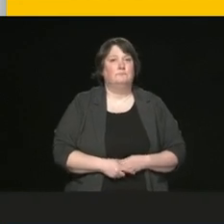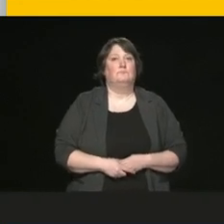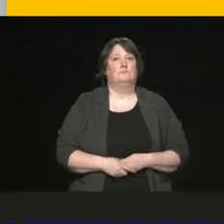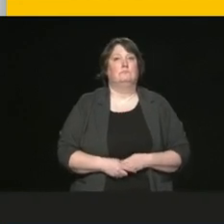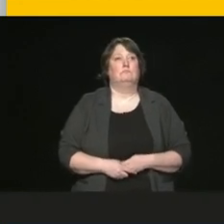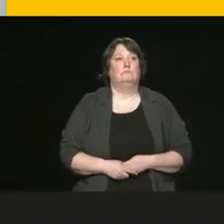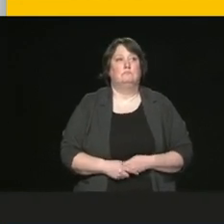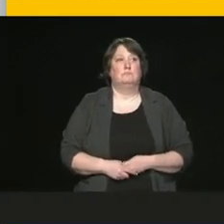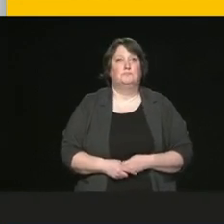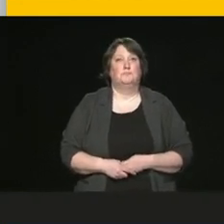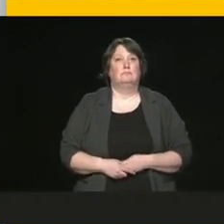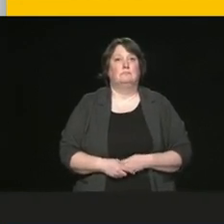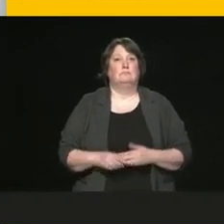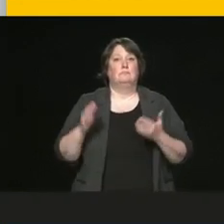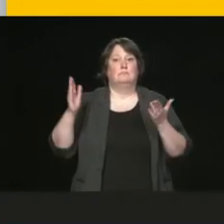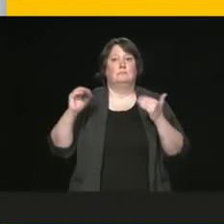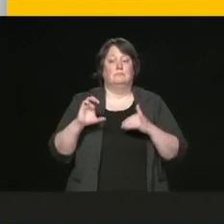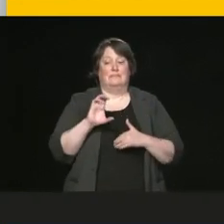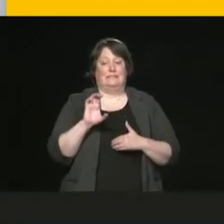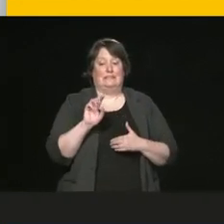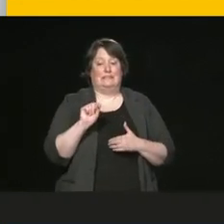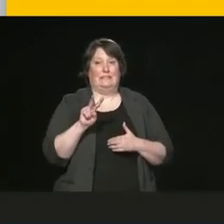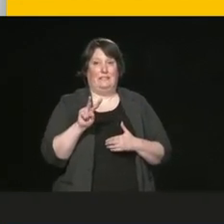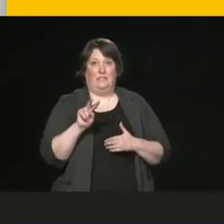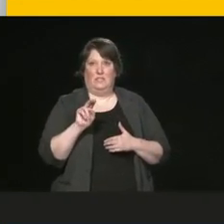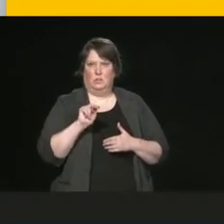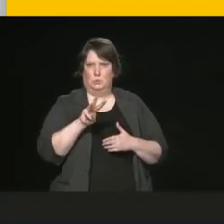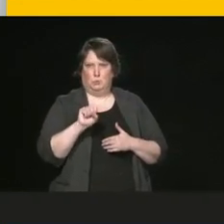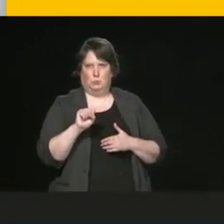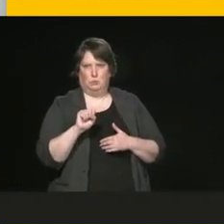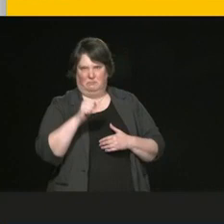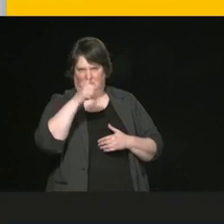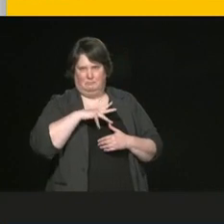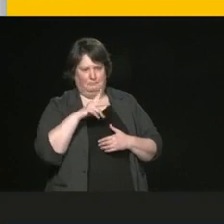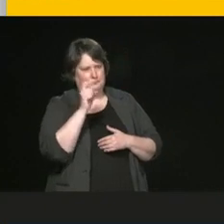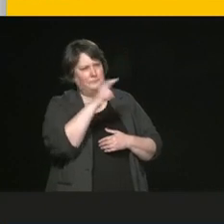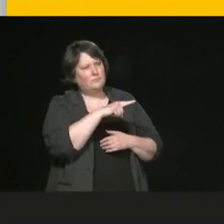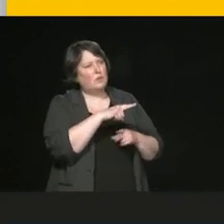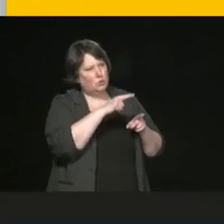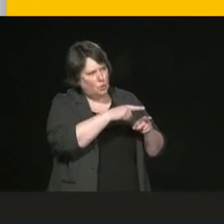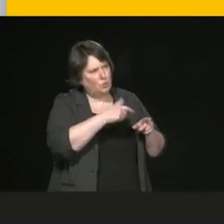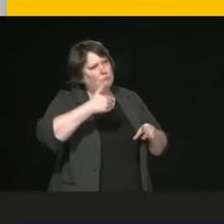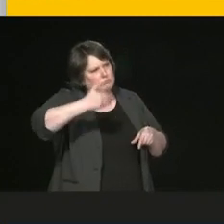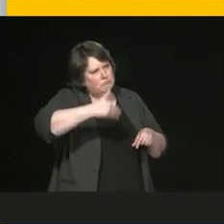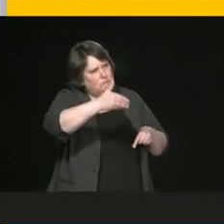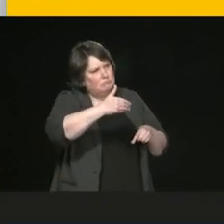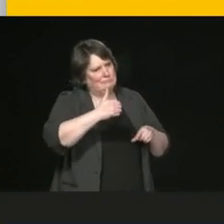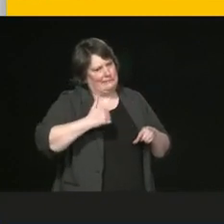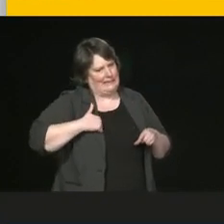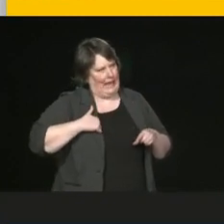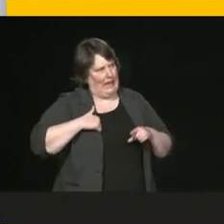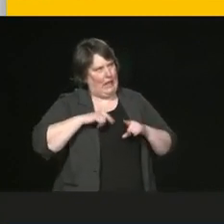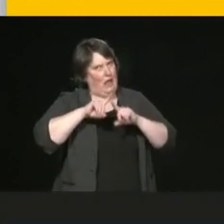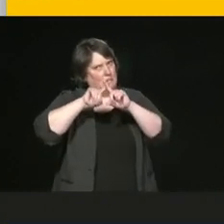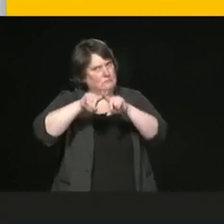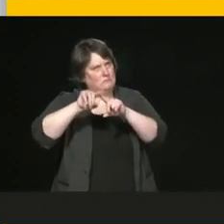WITH RESPECT TO FUNDING FOR THE W.H.O.